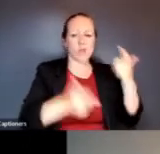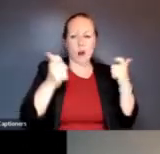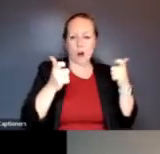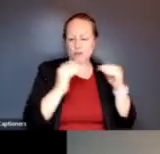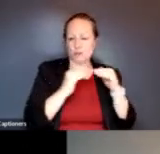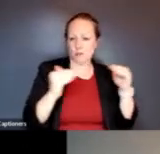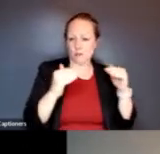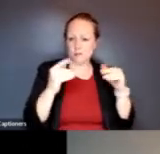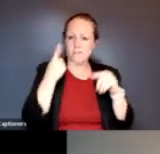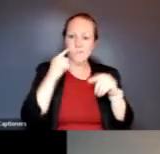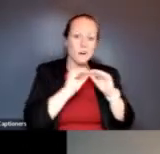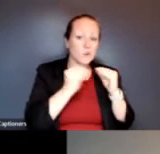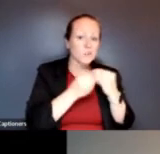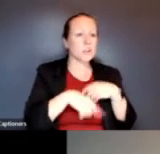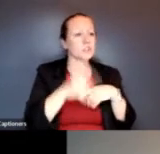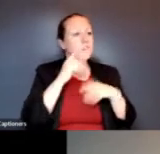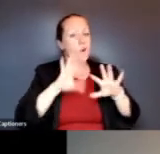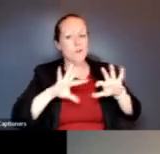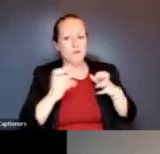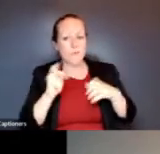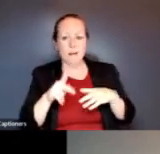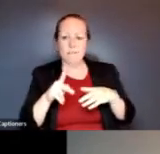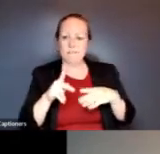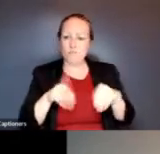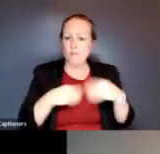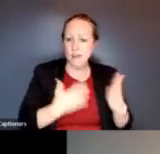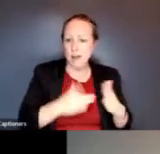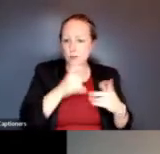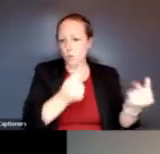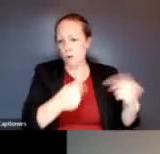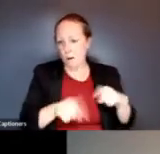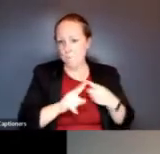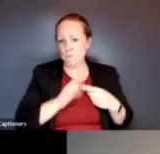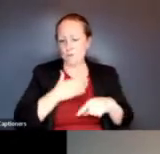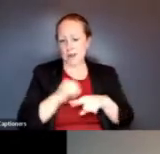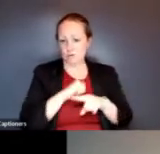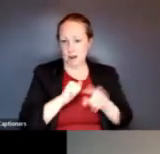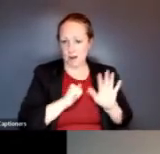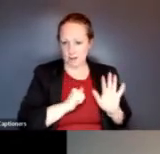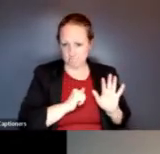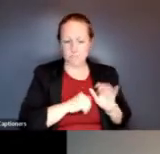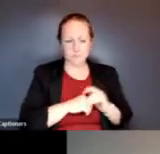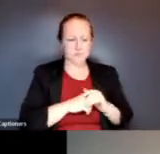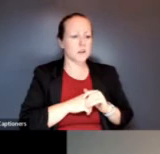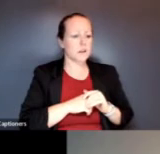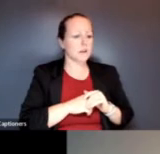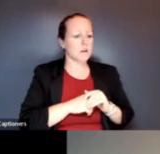to a group of providers that have come for training. Now, because I work with individuals